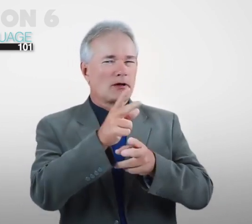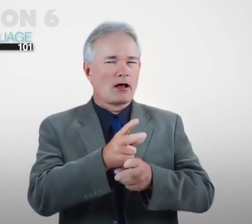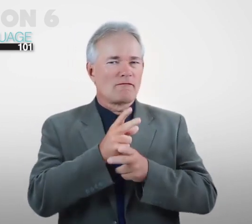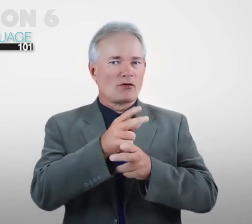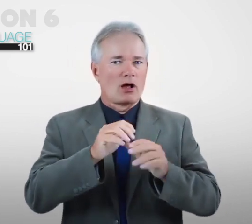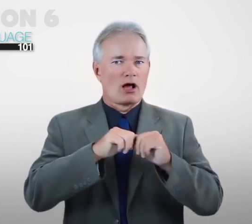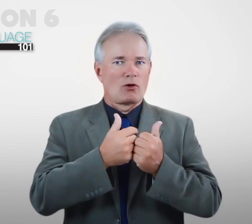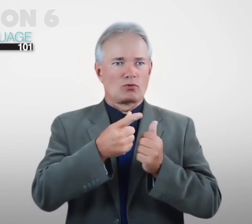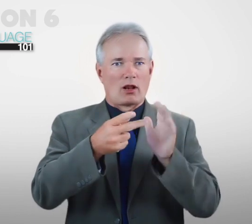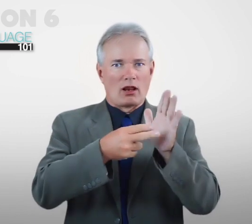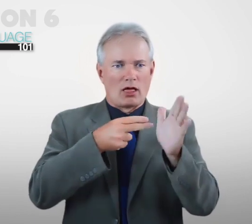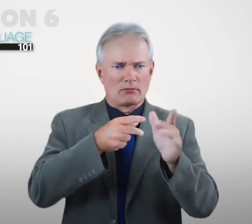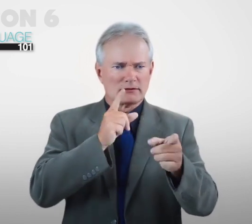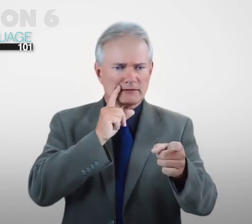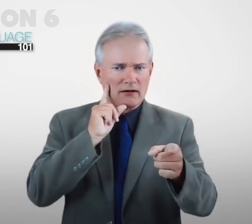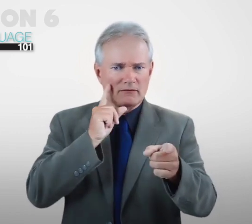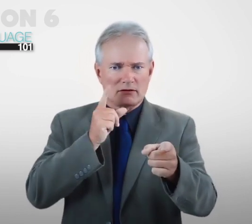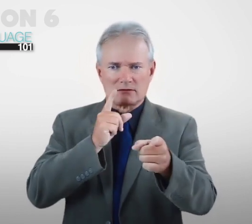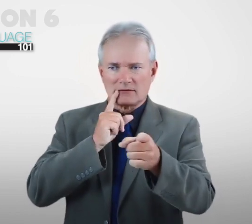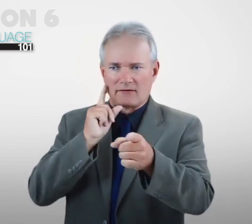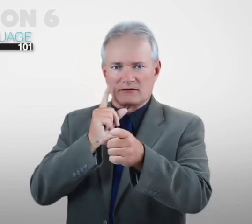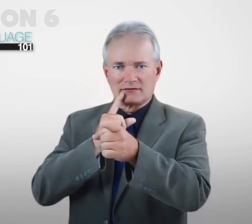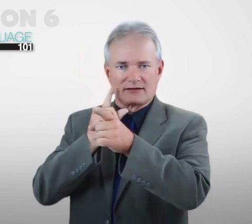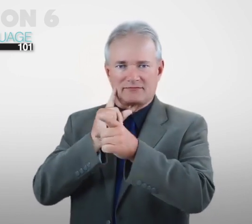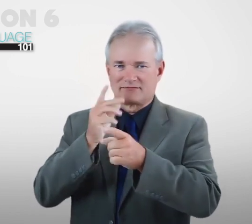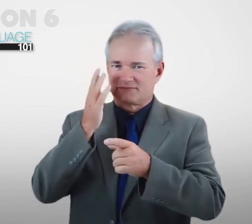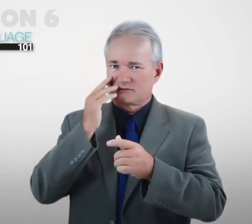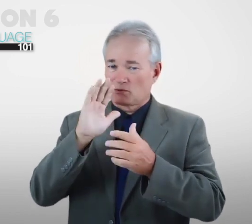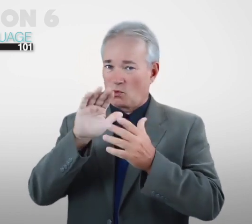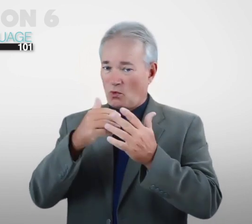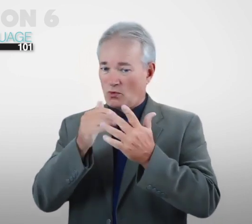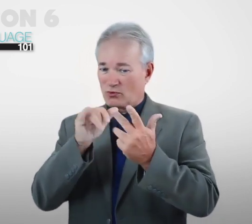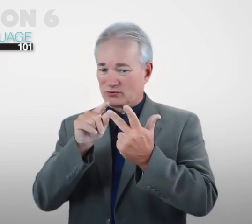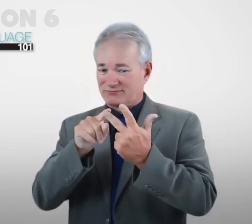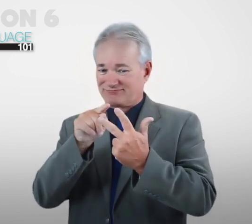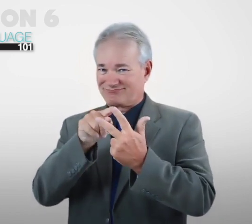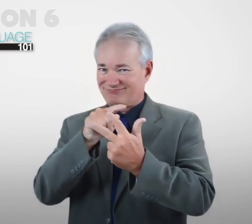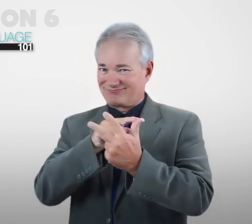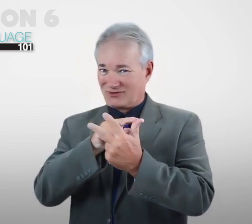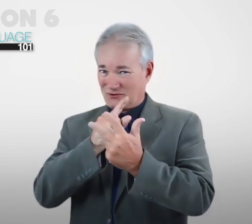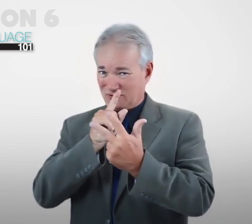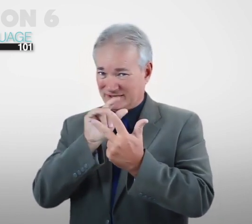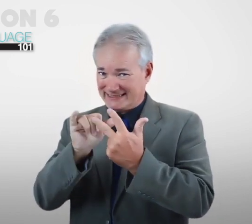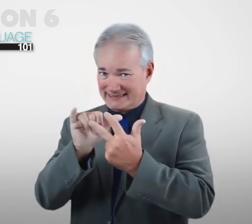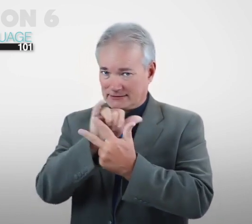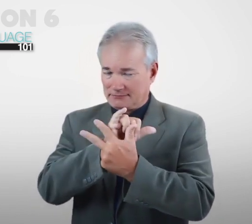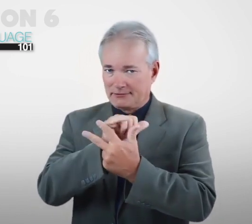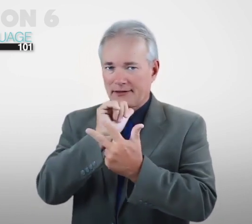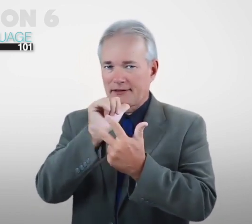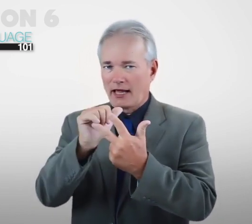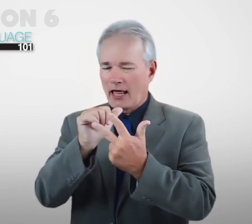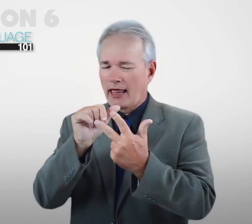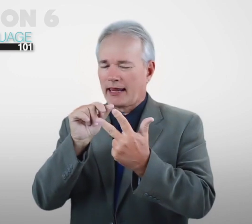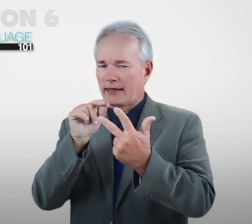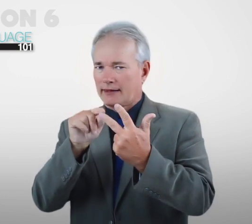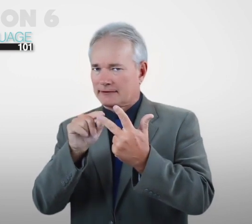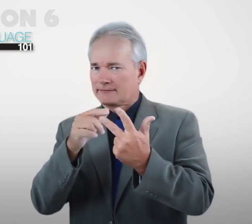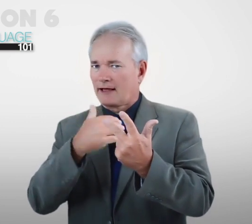So that is one thing you have to be careful about. You can't label everybody as deaf because really those three groups of deafness